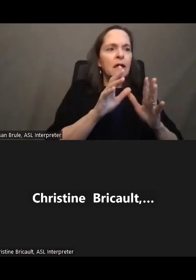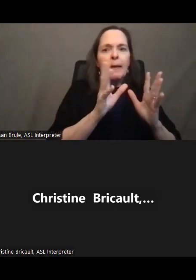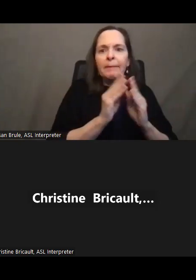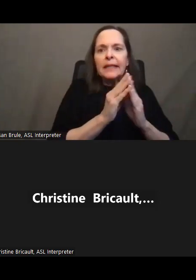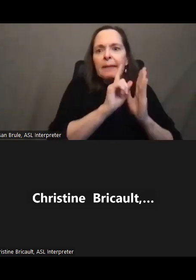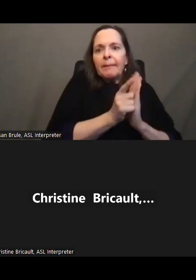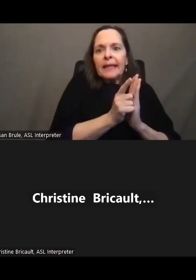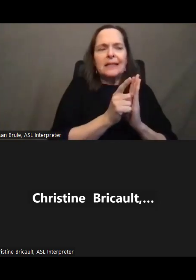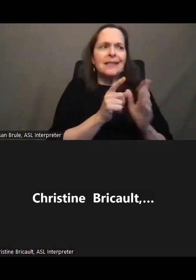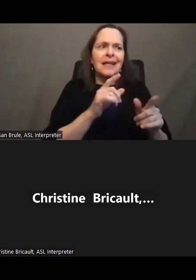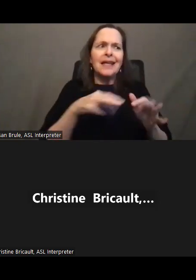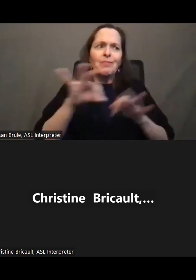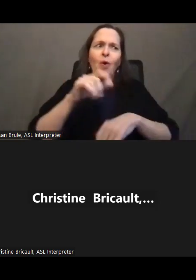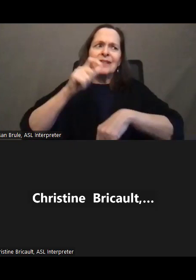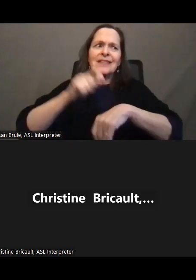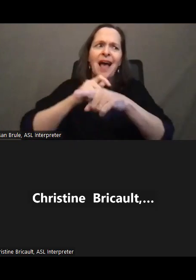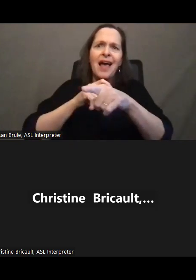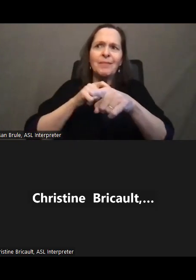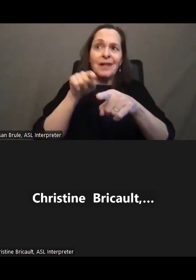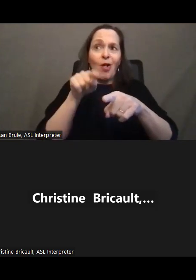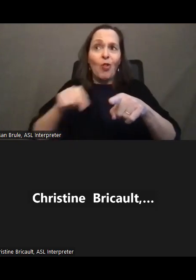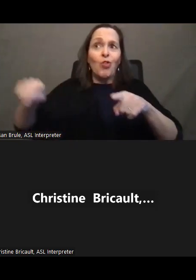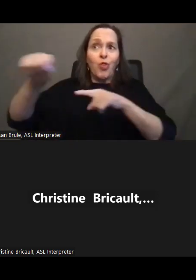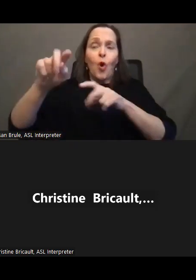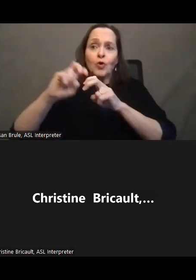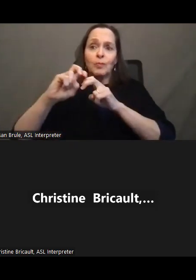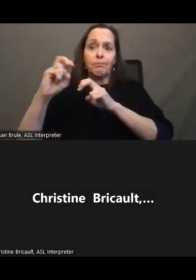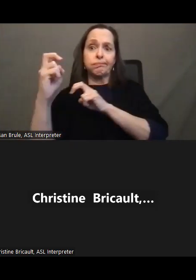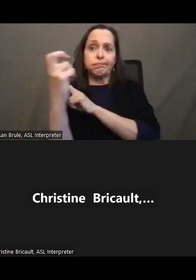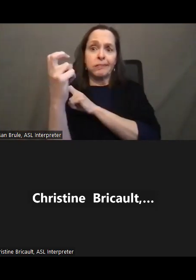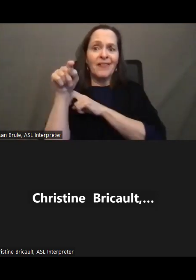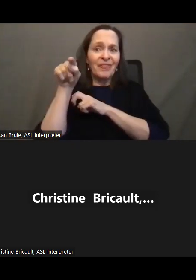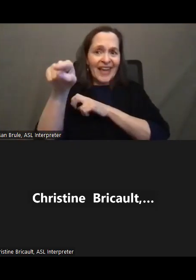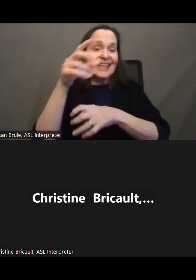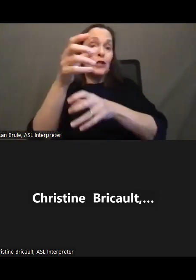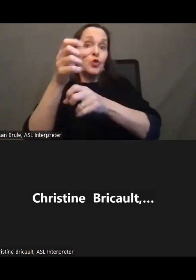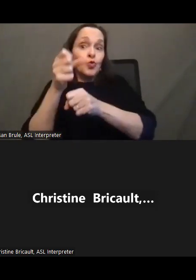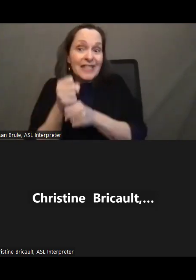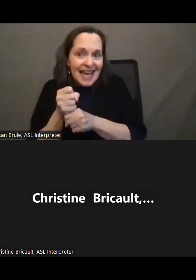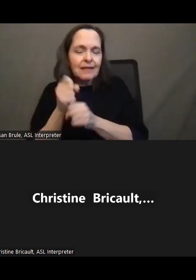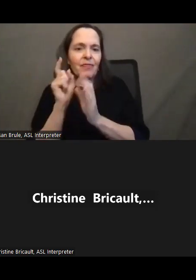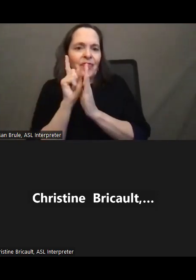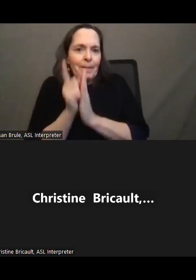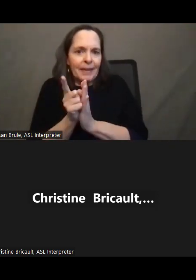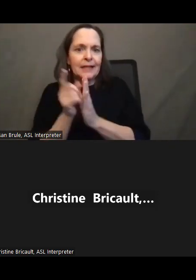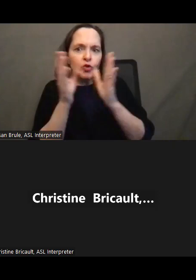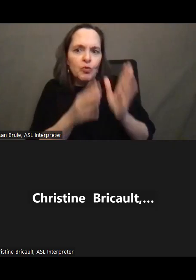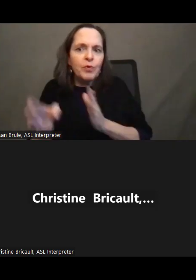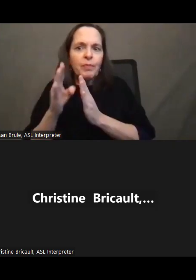Maybe there are ancillary tasks that Mason does you can take off his plate.